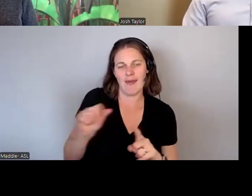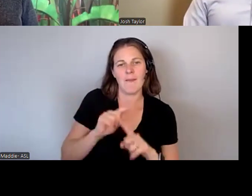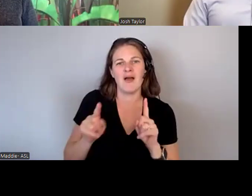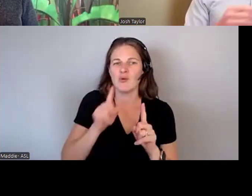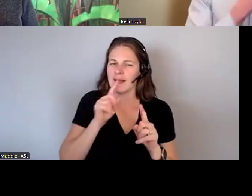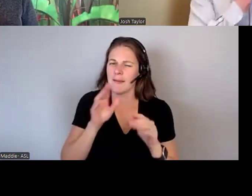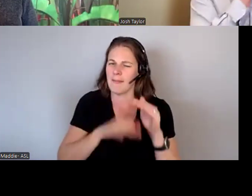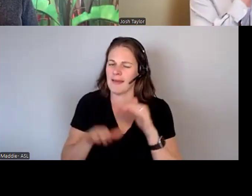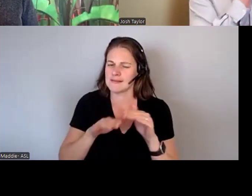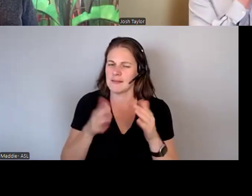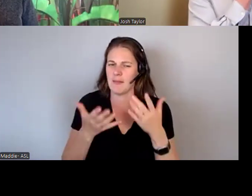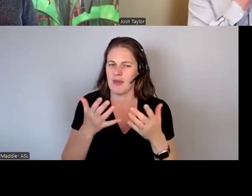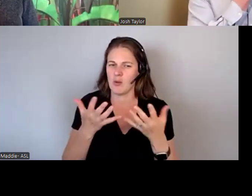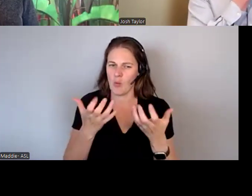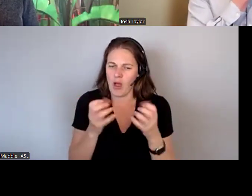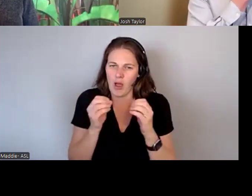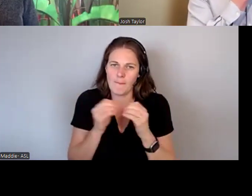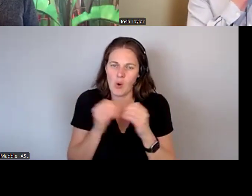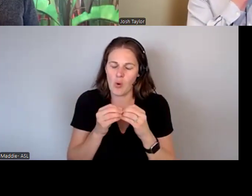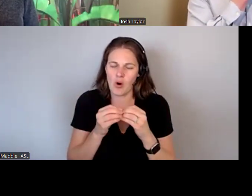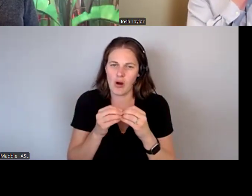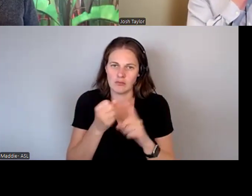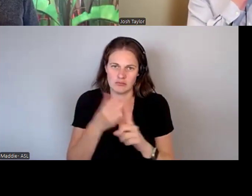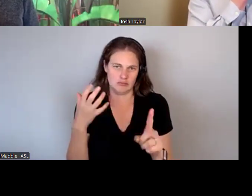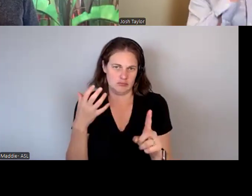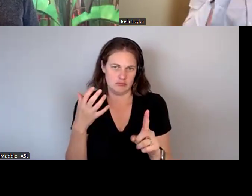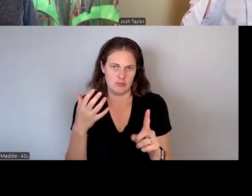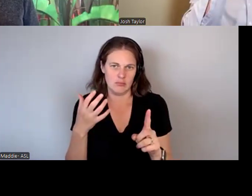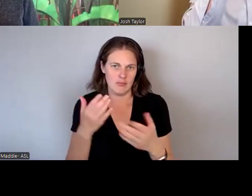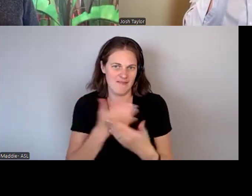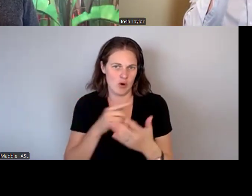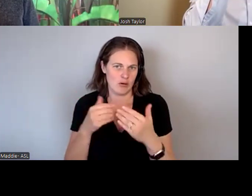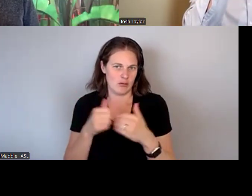we might want to make sure everyone gets before we go on. And someone had asked,